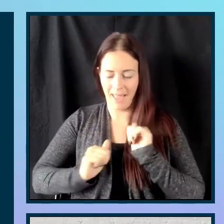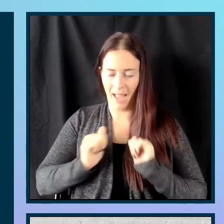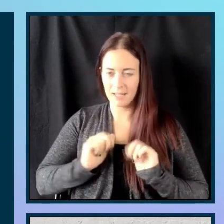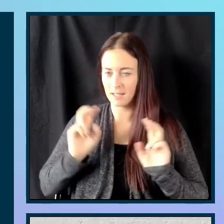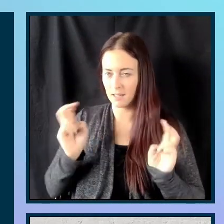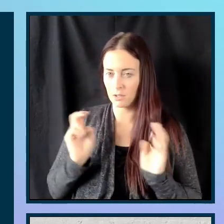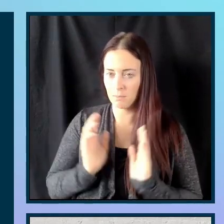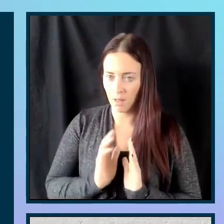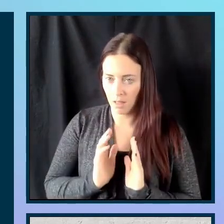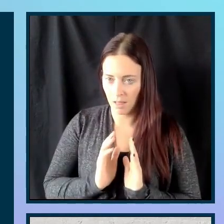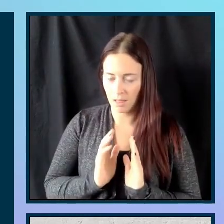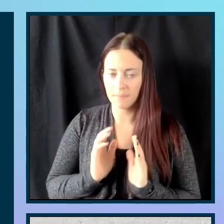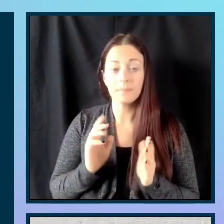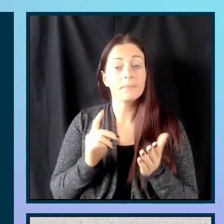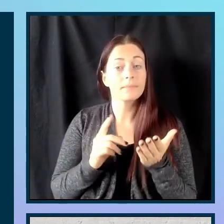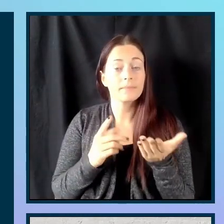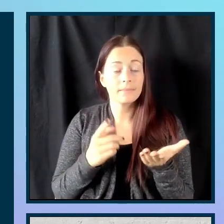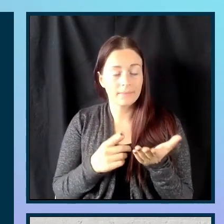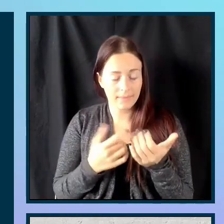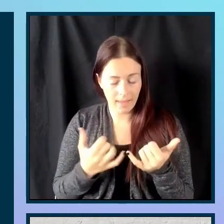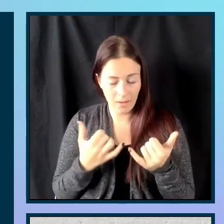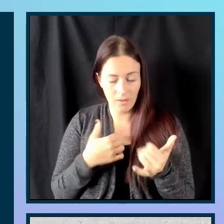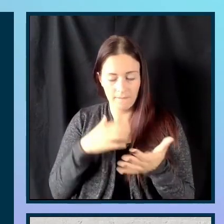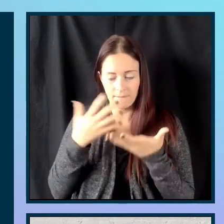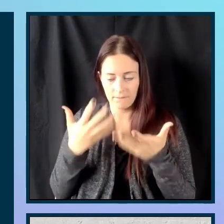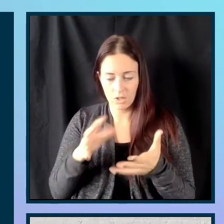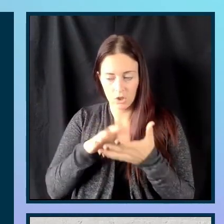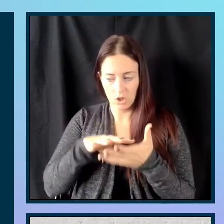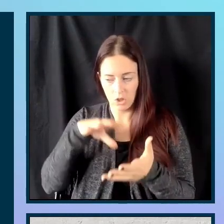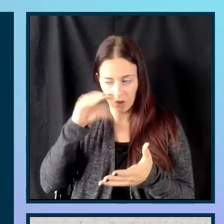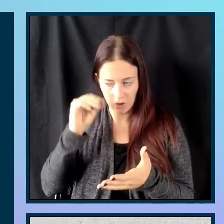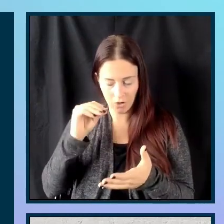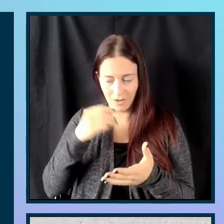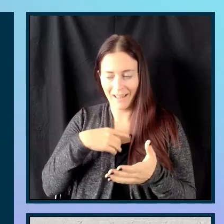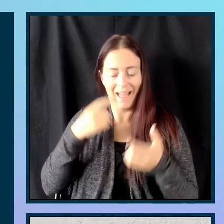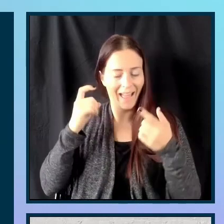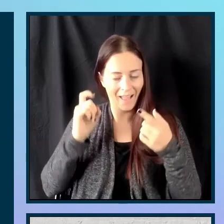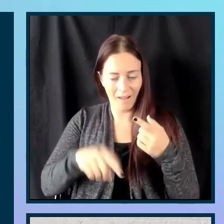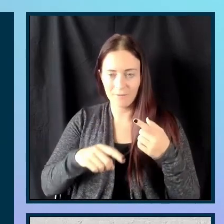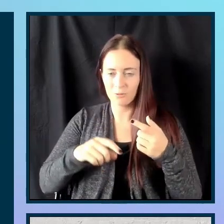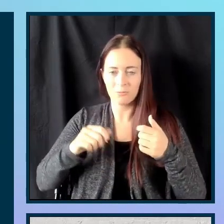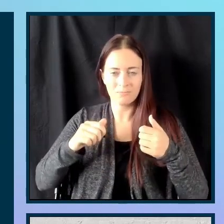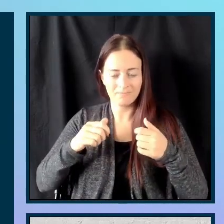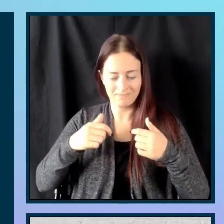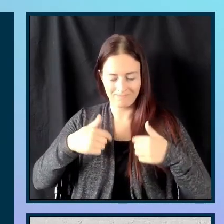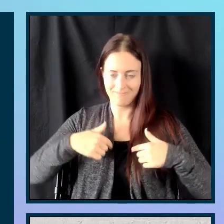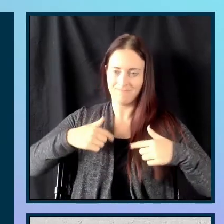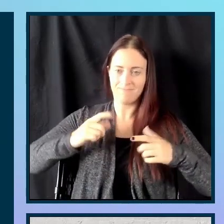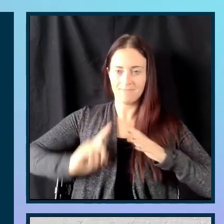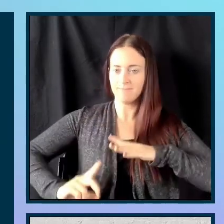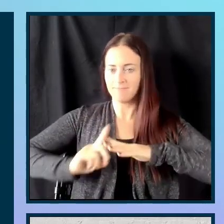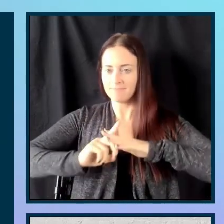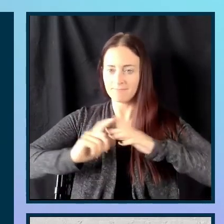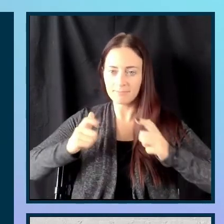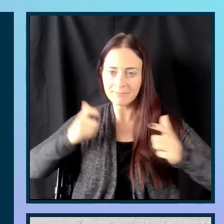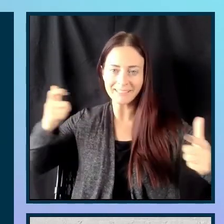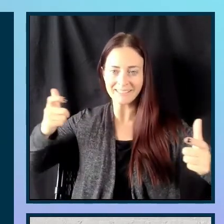other times I've got to let go, and I've got to go big. If I know I'm expressing my full authentic self,